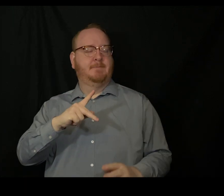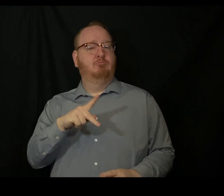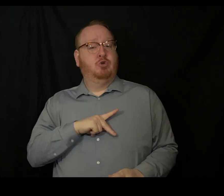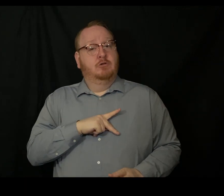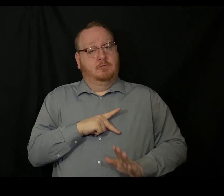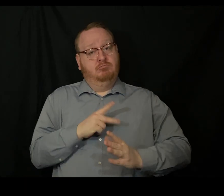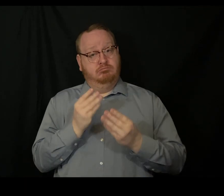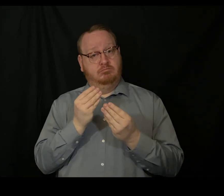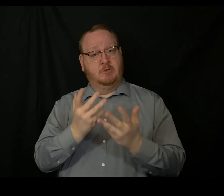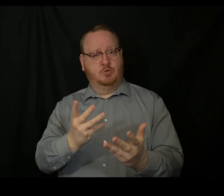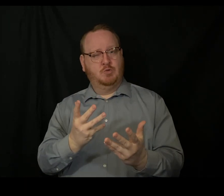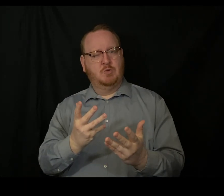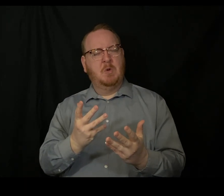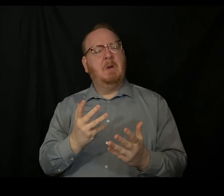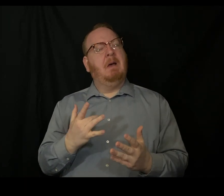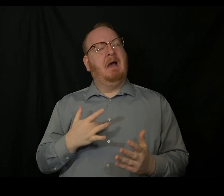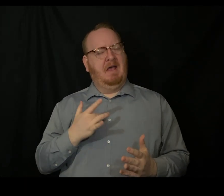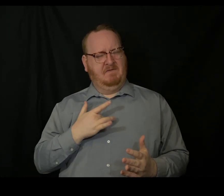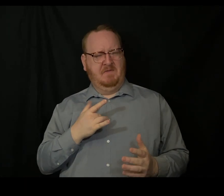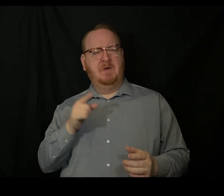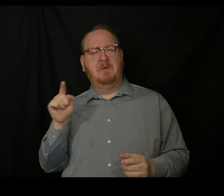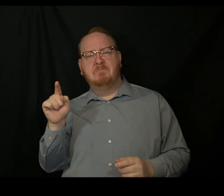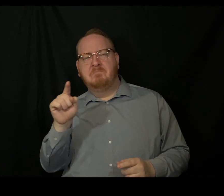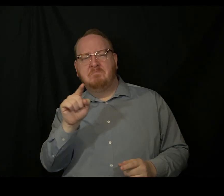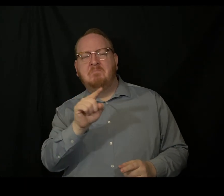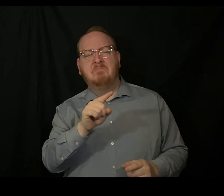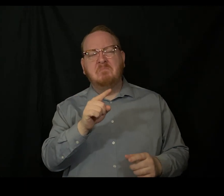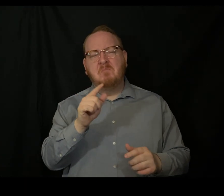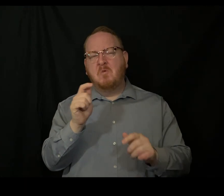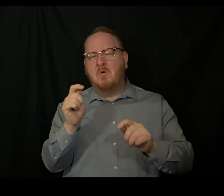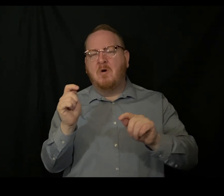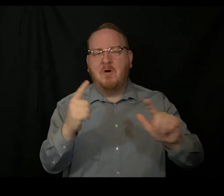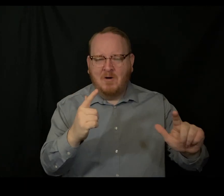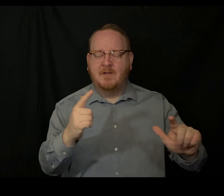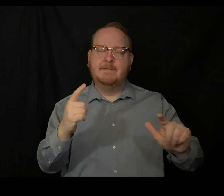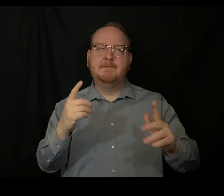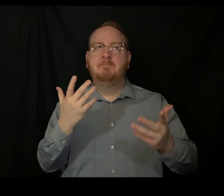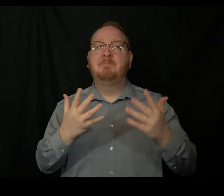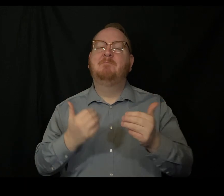that I know, every single one of us. Well, most of us probably